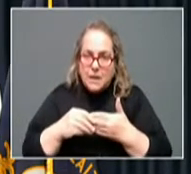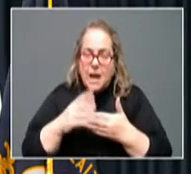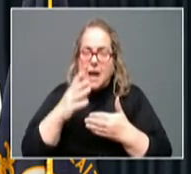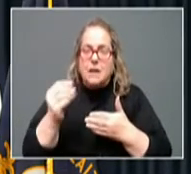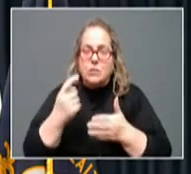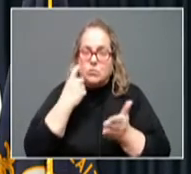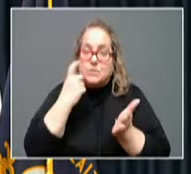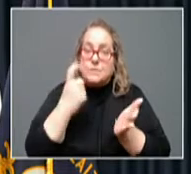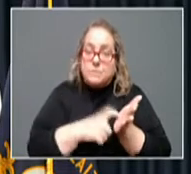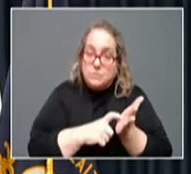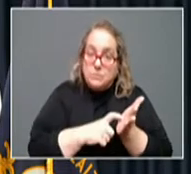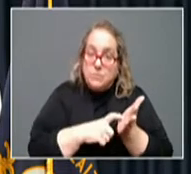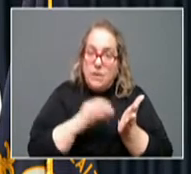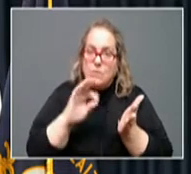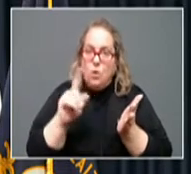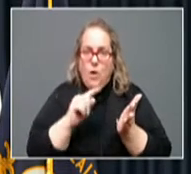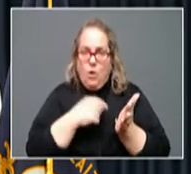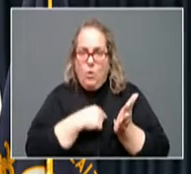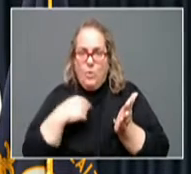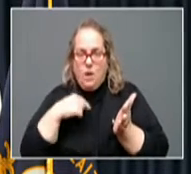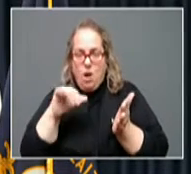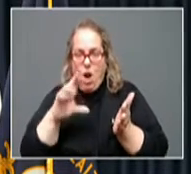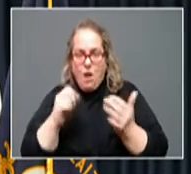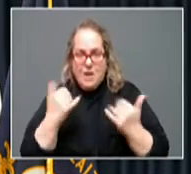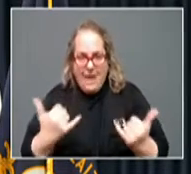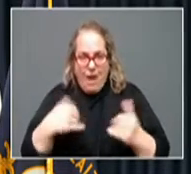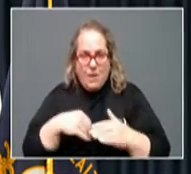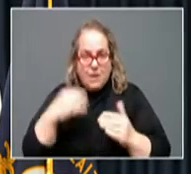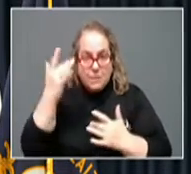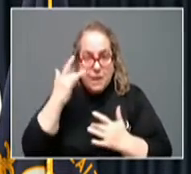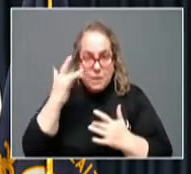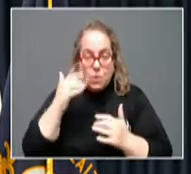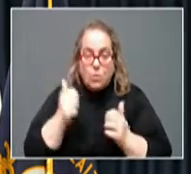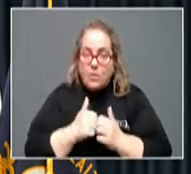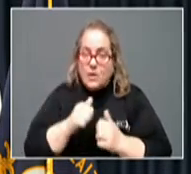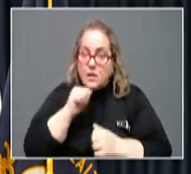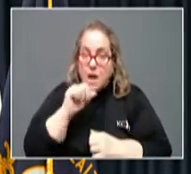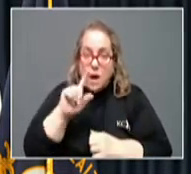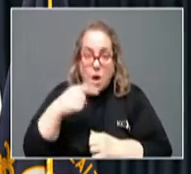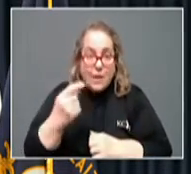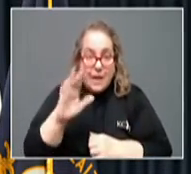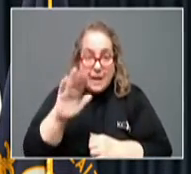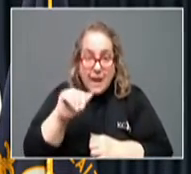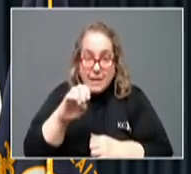where we are in the pandemic with not only cases and positivity declining,